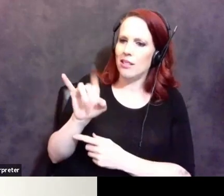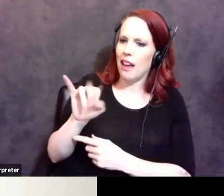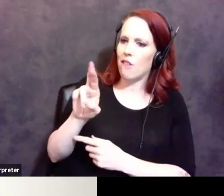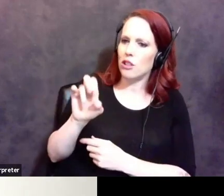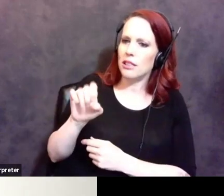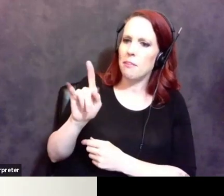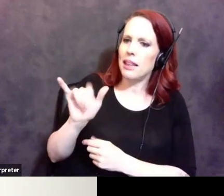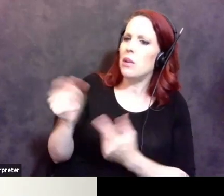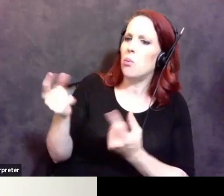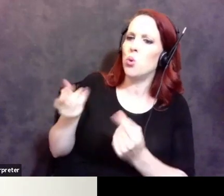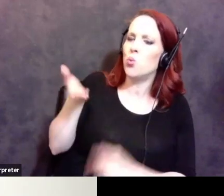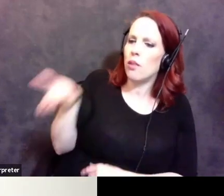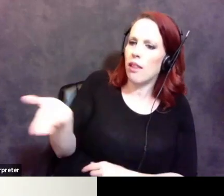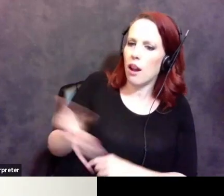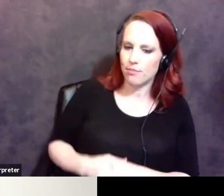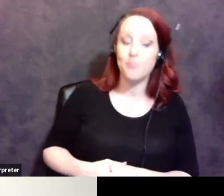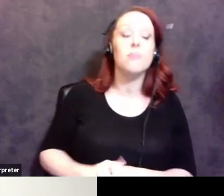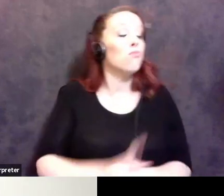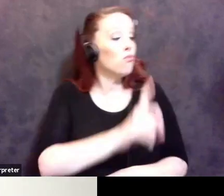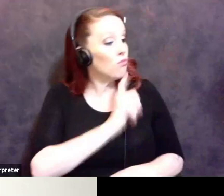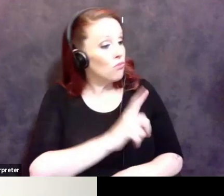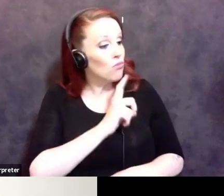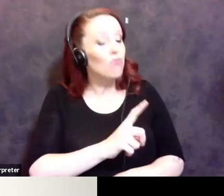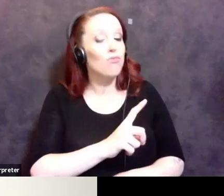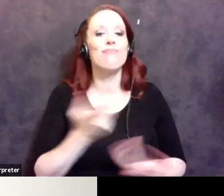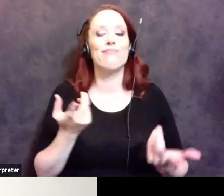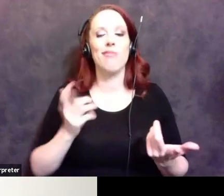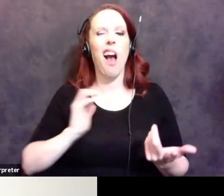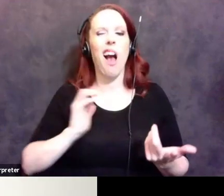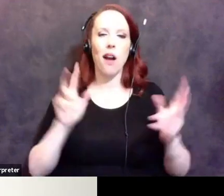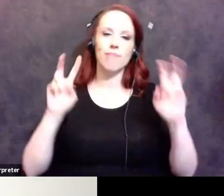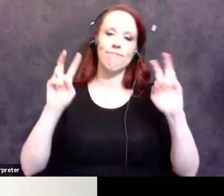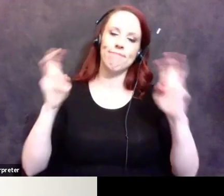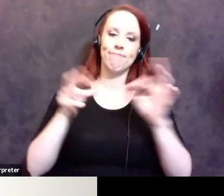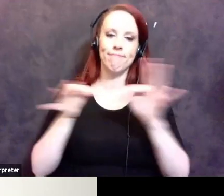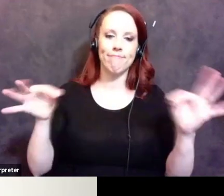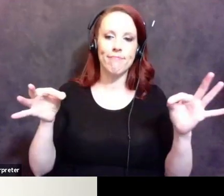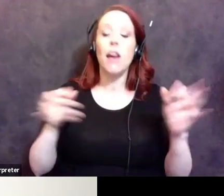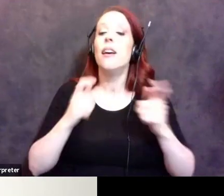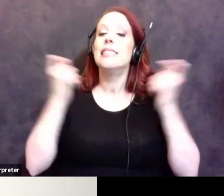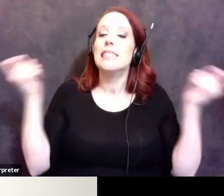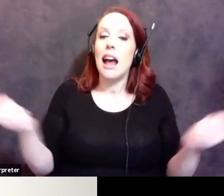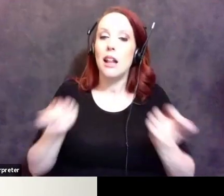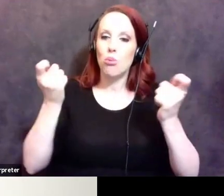sure, Diverseability, our tag line is the celebration of the diversity of our disability